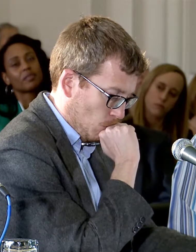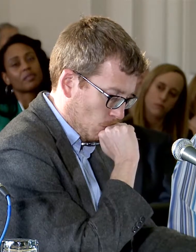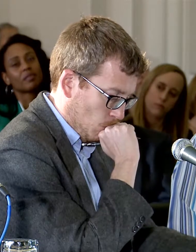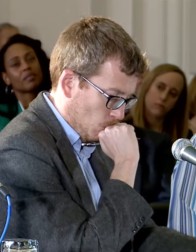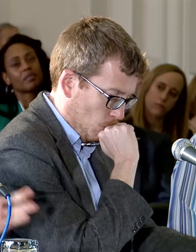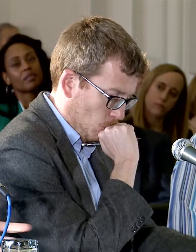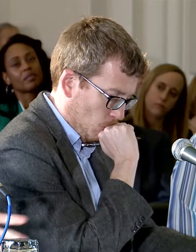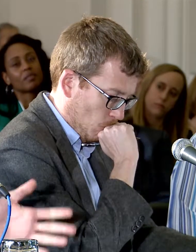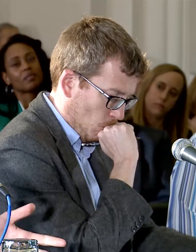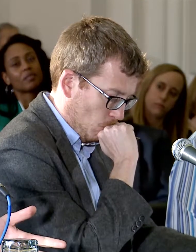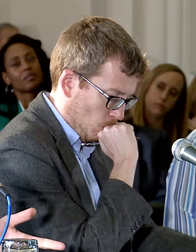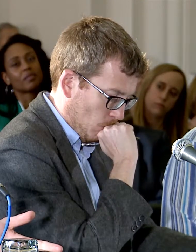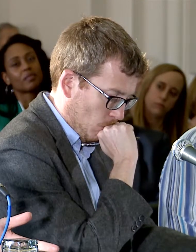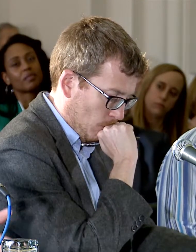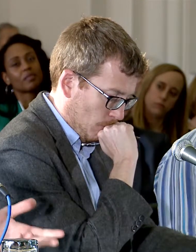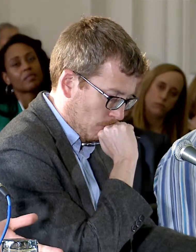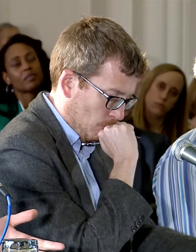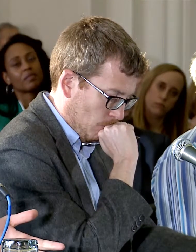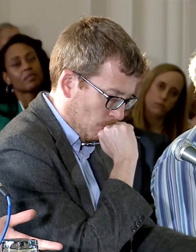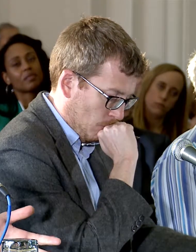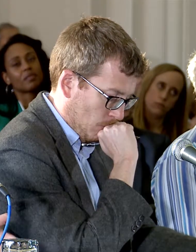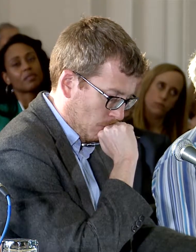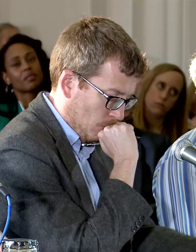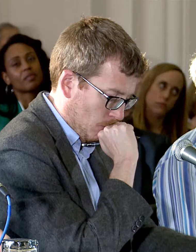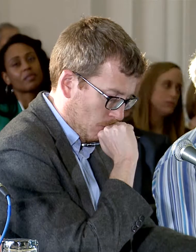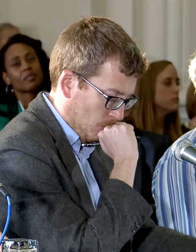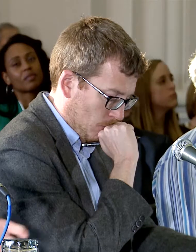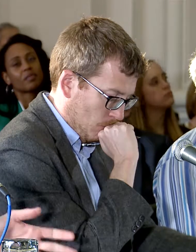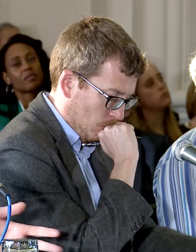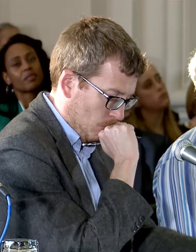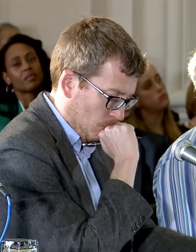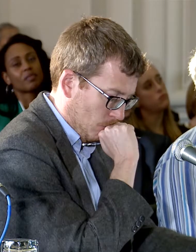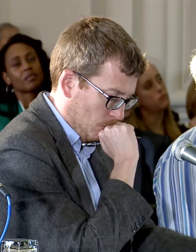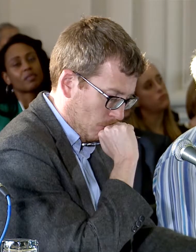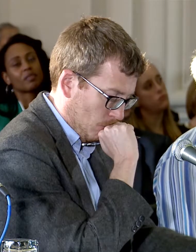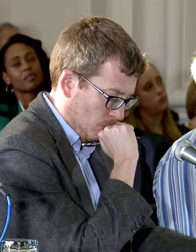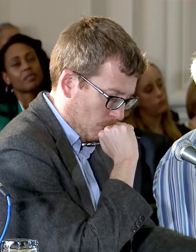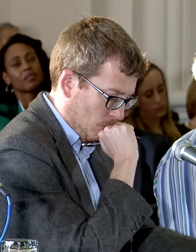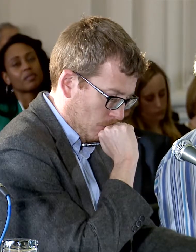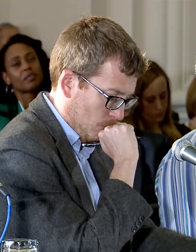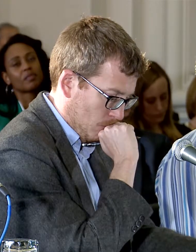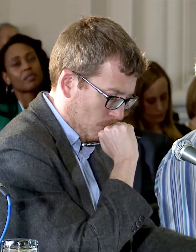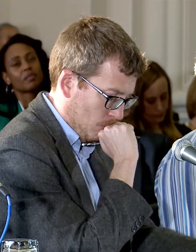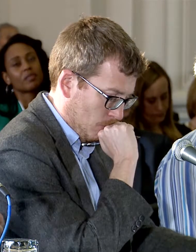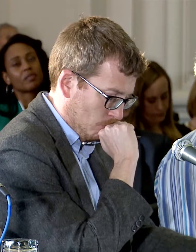Because you could just treat acidic water, presumably, without having to come up with a fancy plastic.